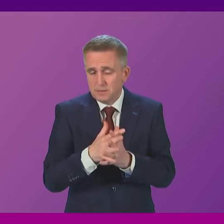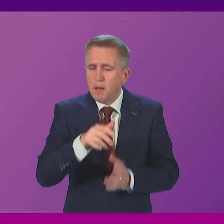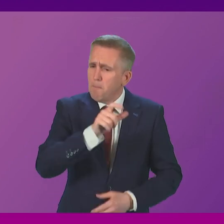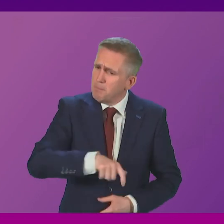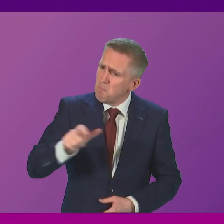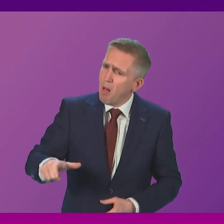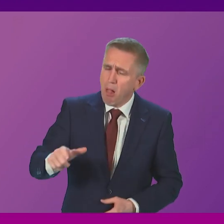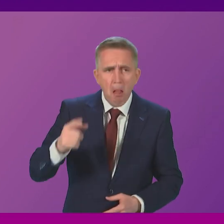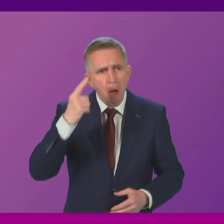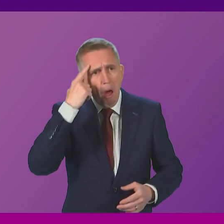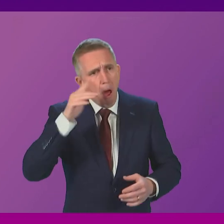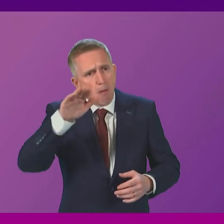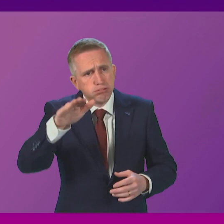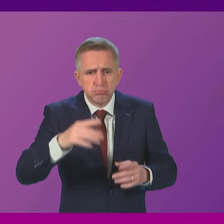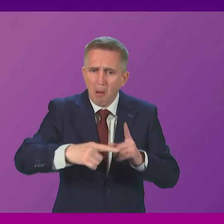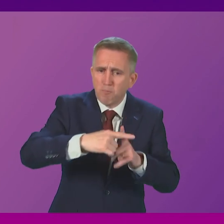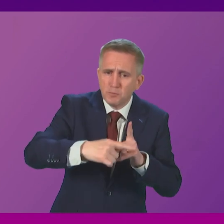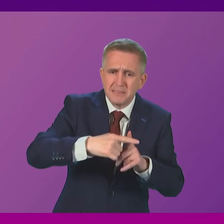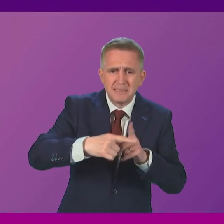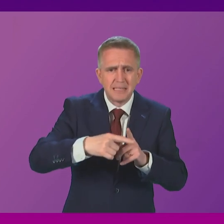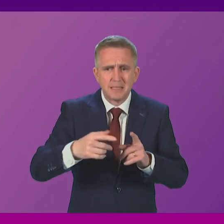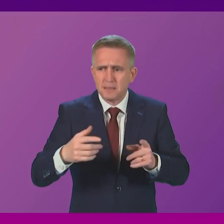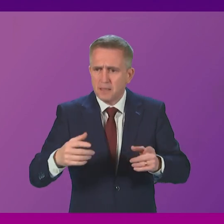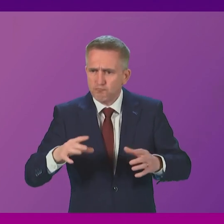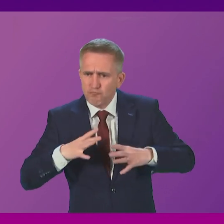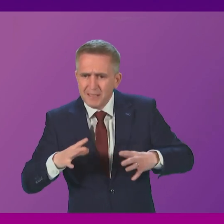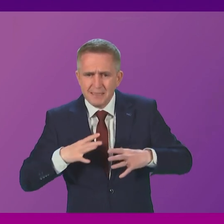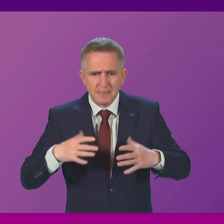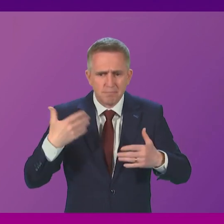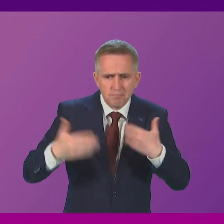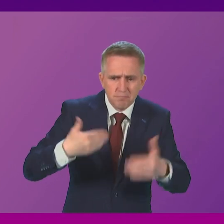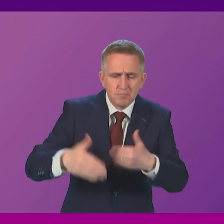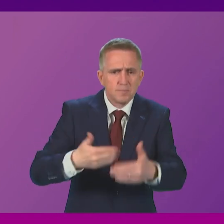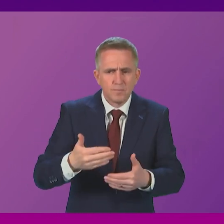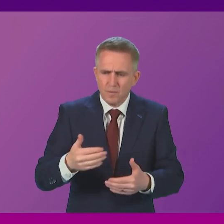They are ambitious about the future of Scotland. We must always give people hope.